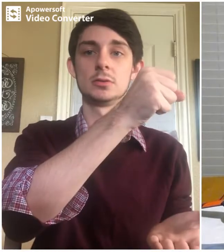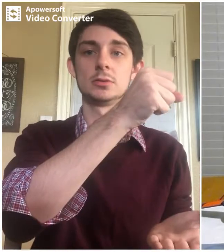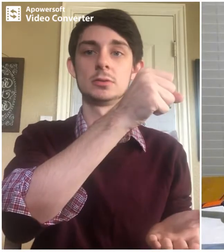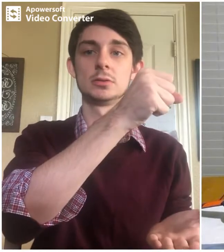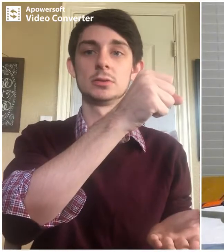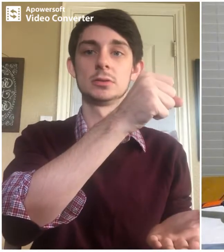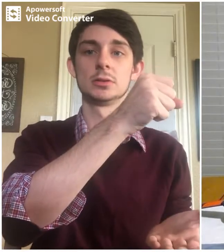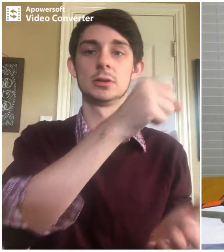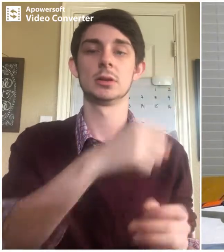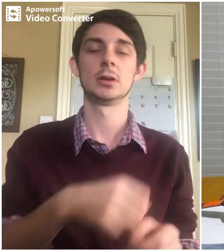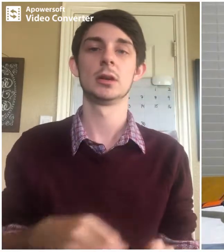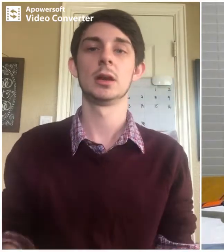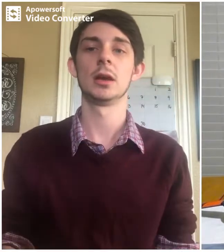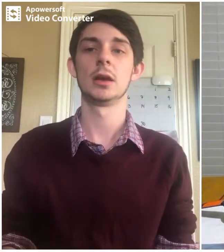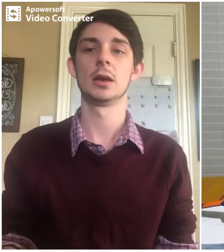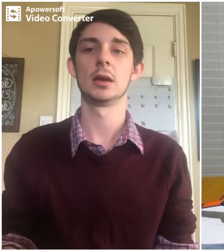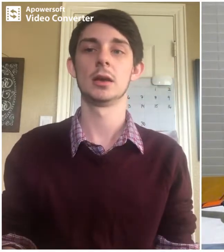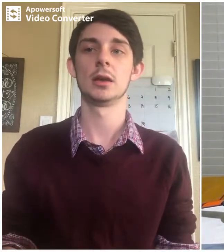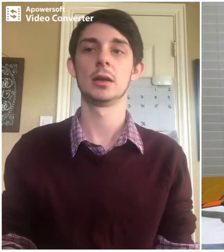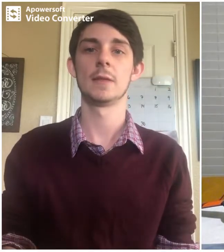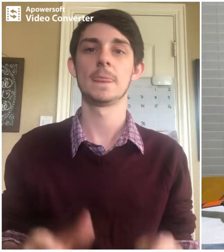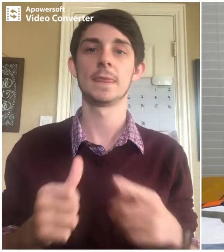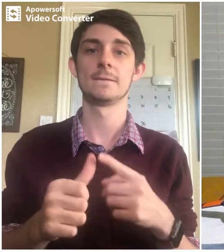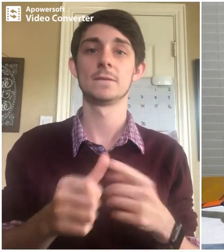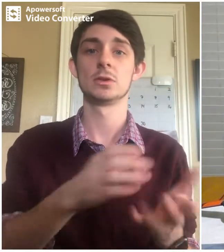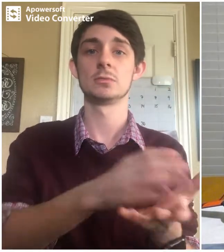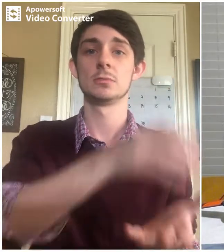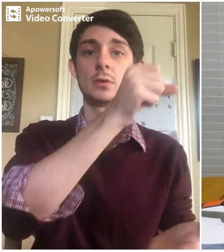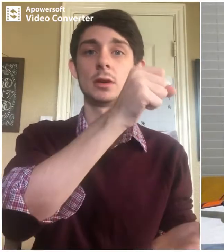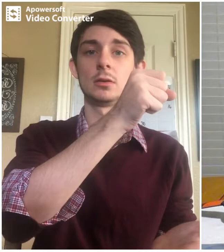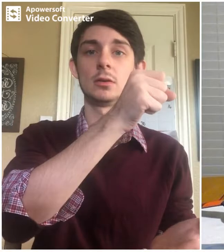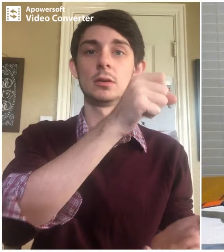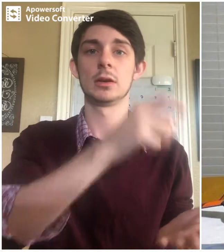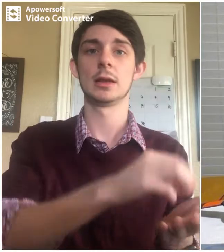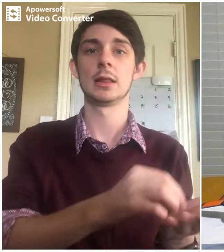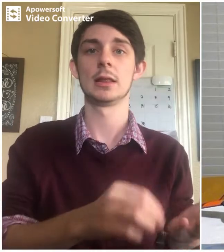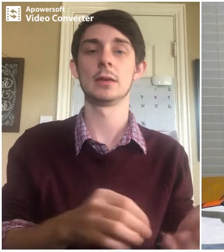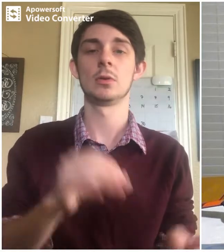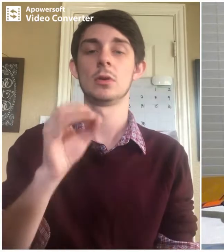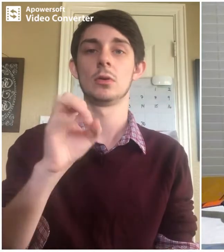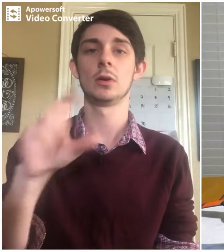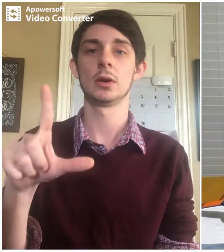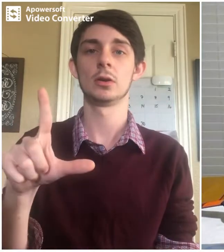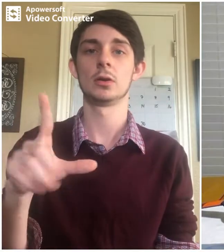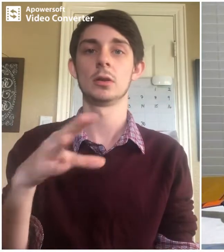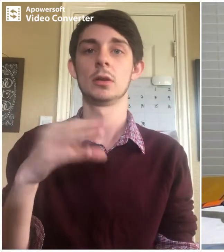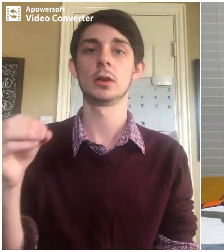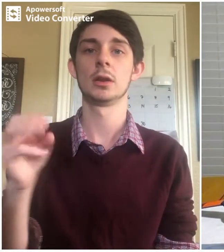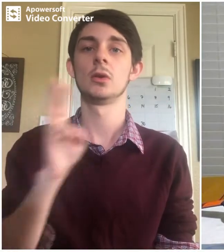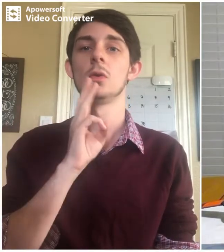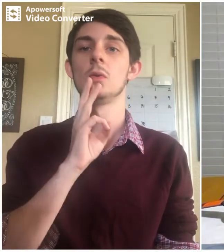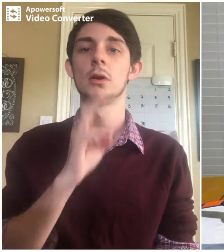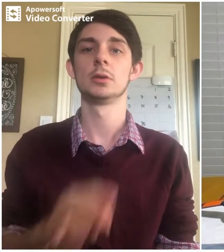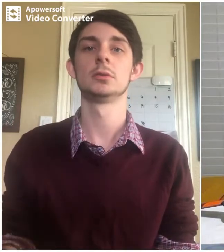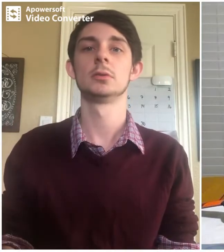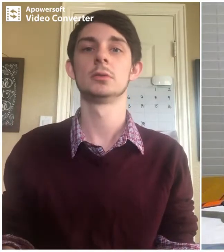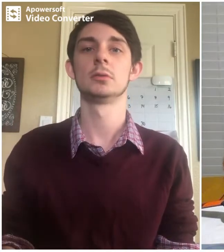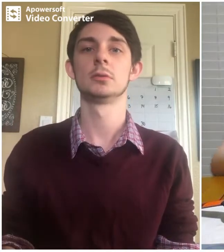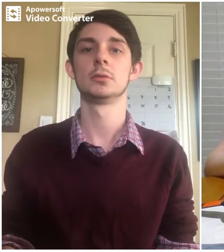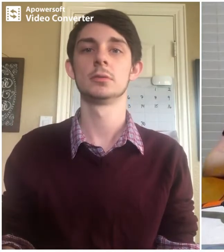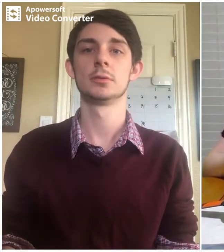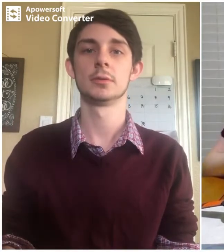So I'm going to write it on the outside "oil plus water" and it's going to look